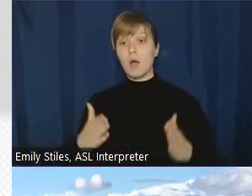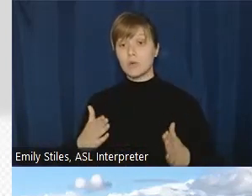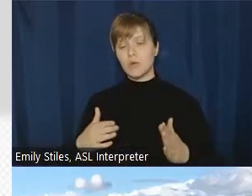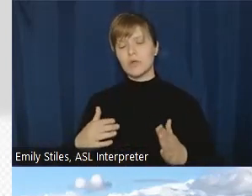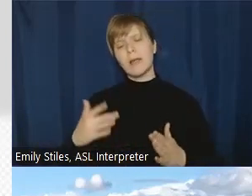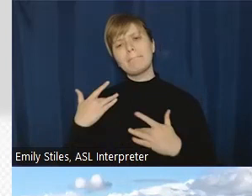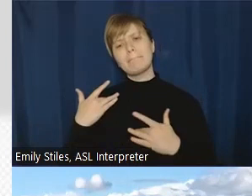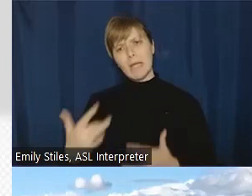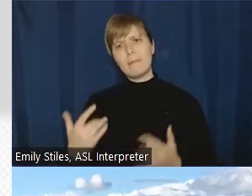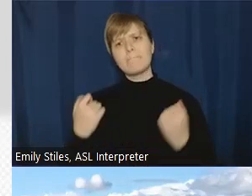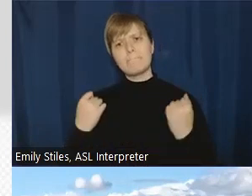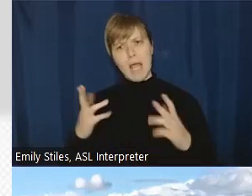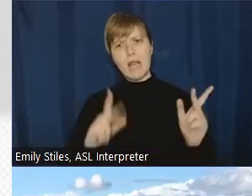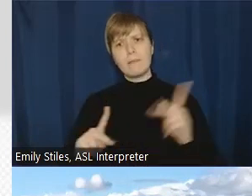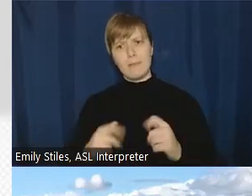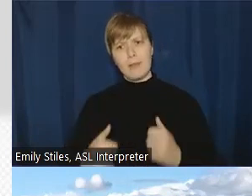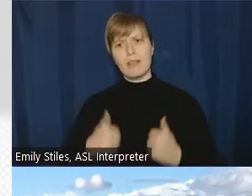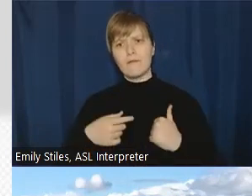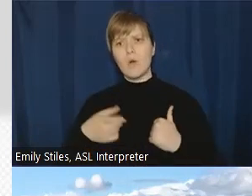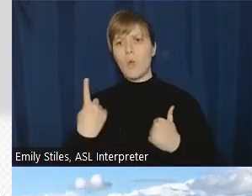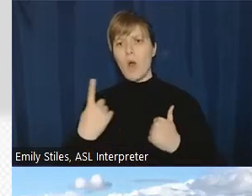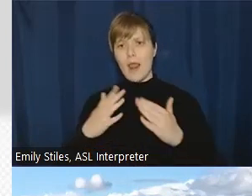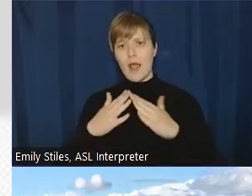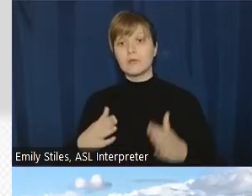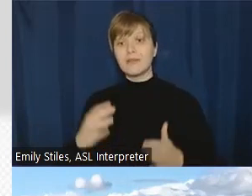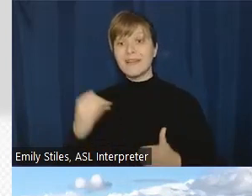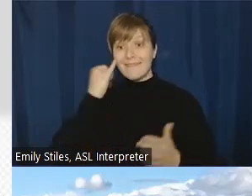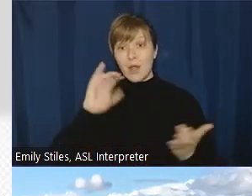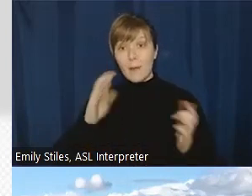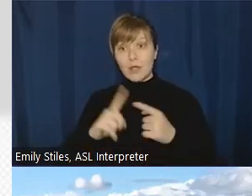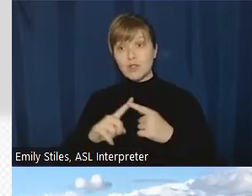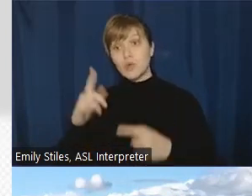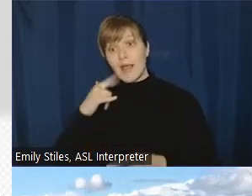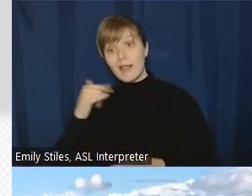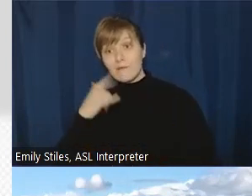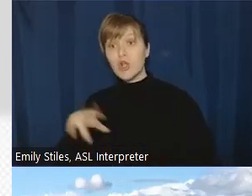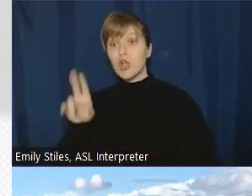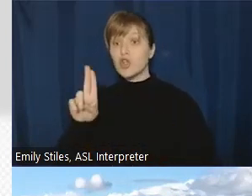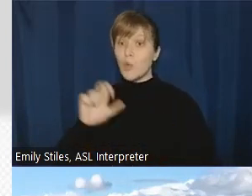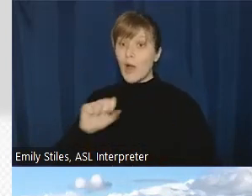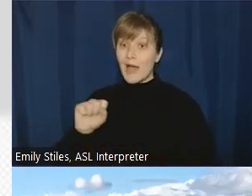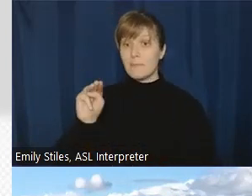again if you compare this to the U.S., California, or Monterey County, we are about at 4.15,